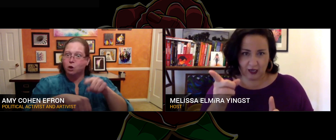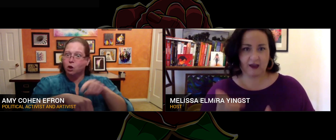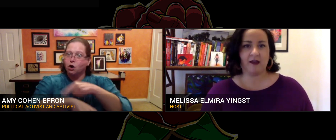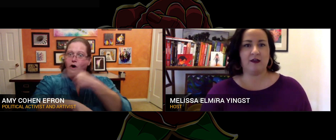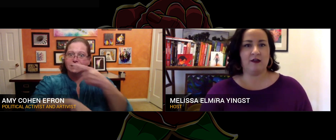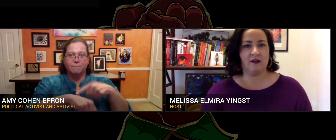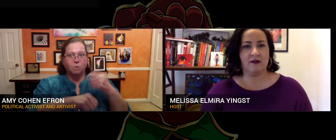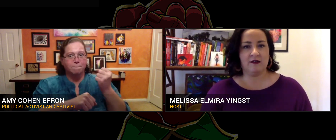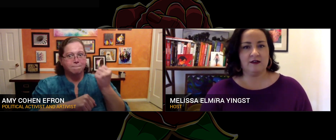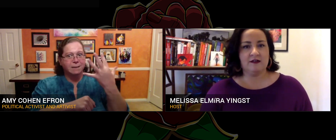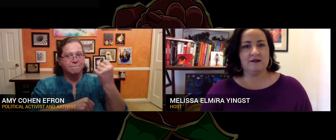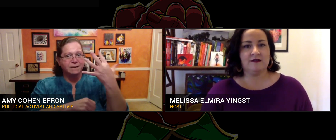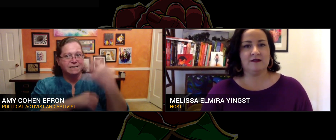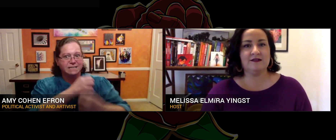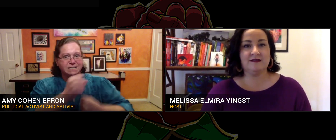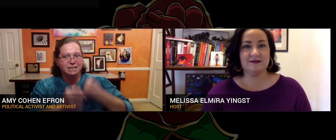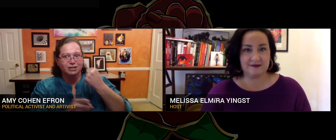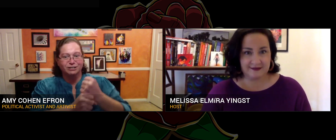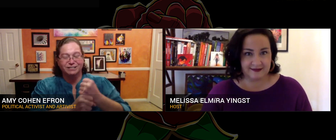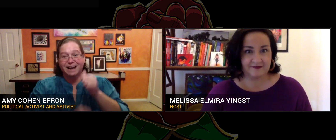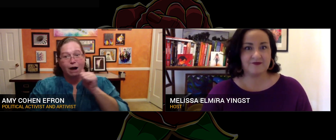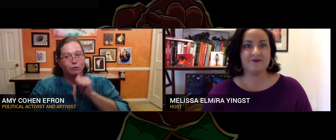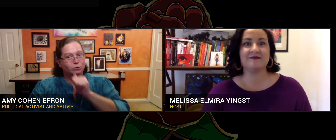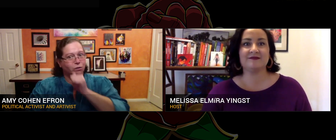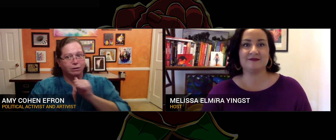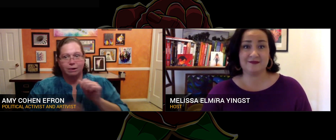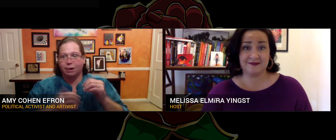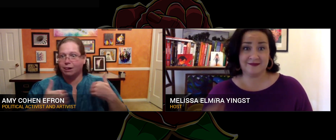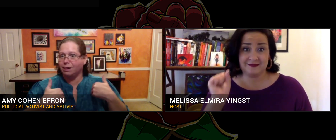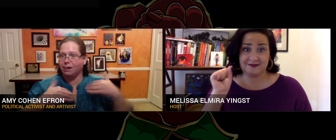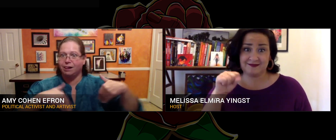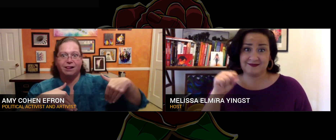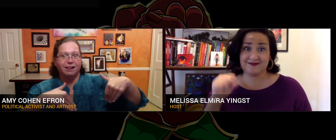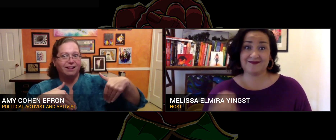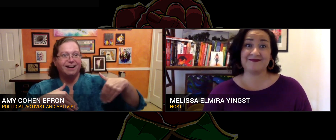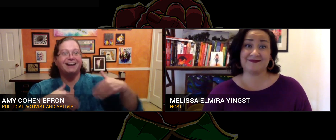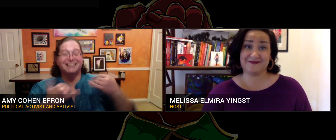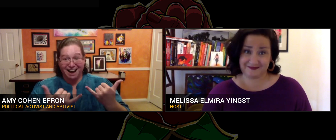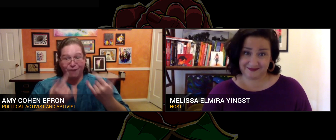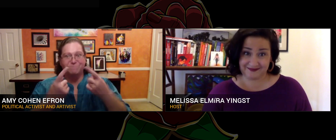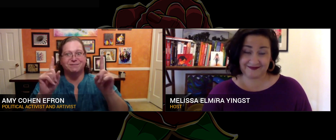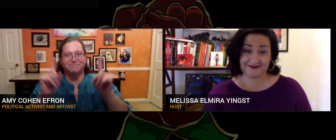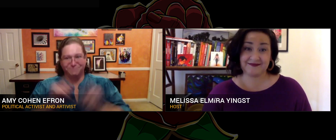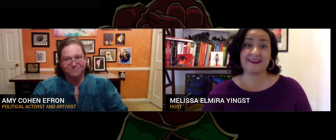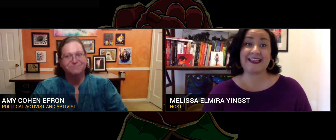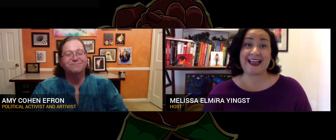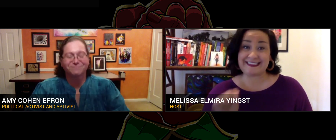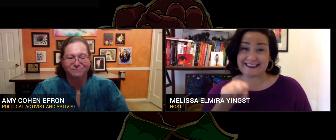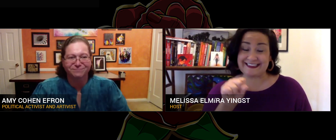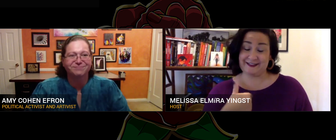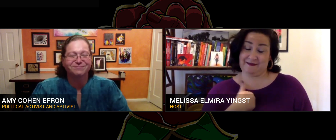Senator. For a long time, and for many, many years, Arizona never had a Democratic senator. But now finally!